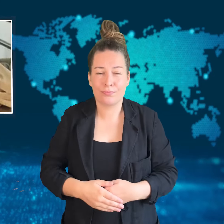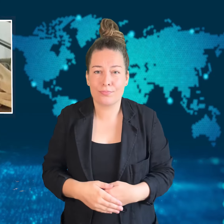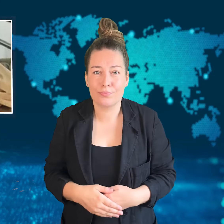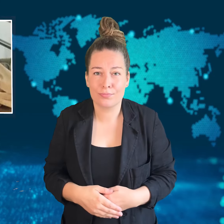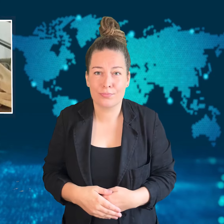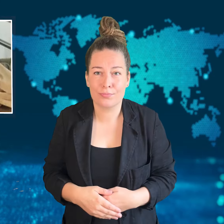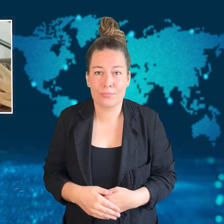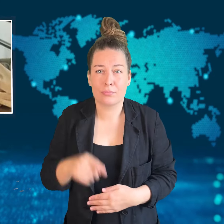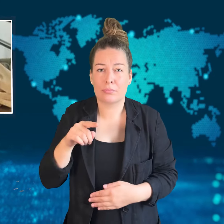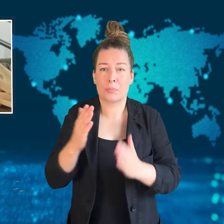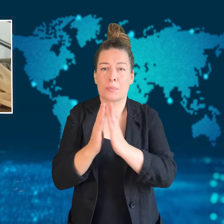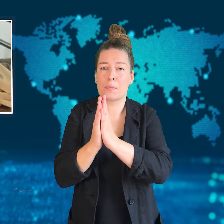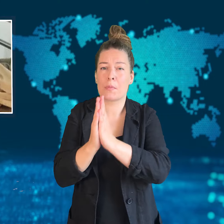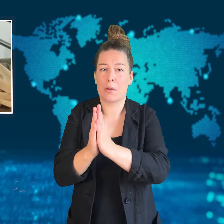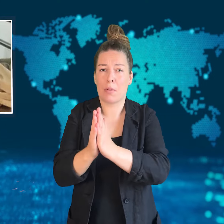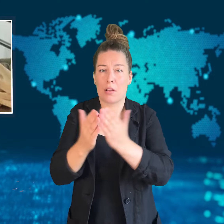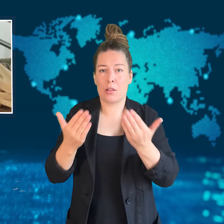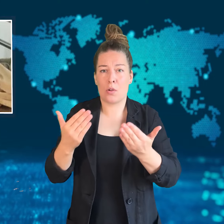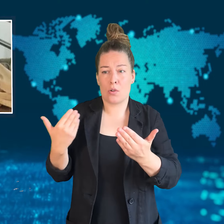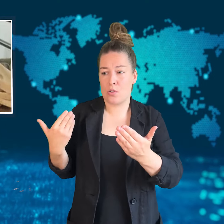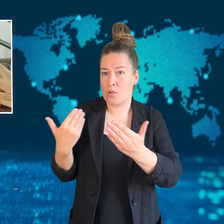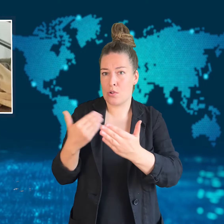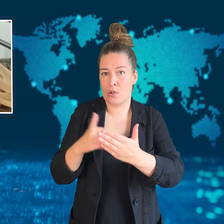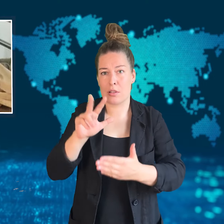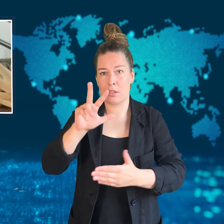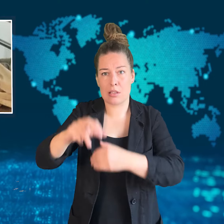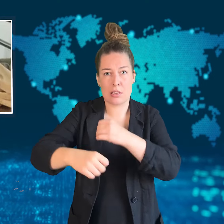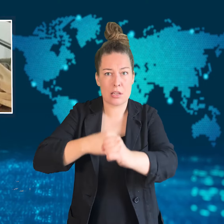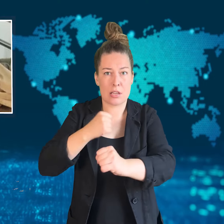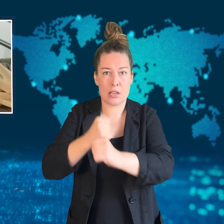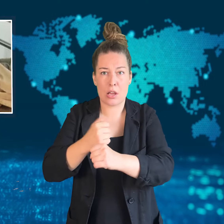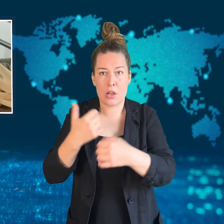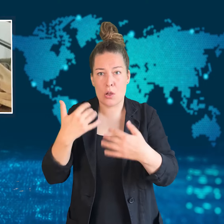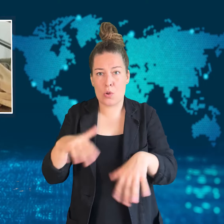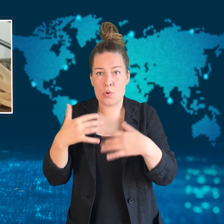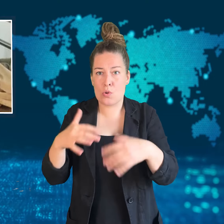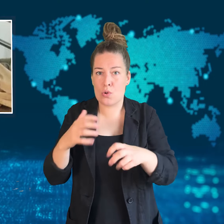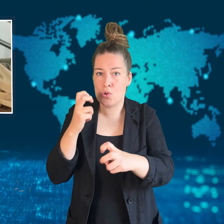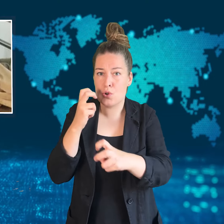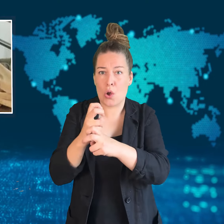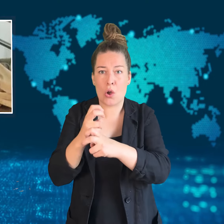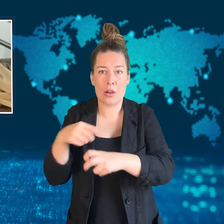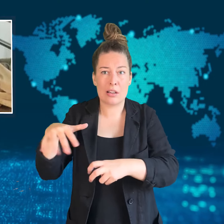Three years ago, the country's military took over leadership of